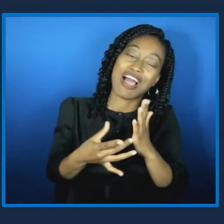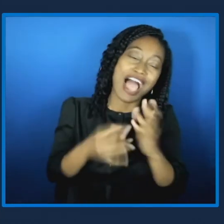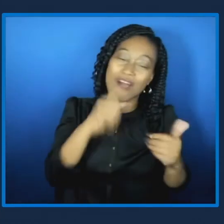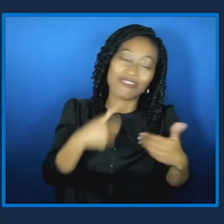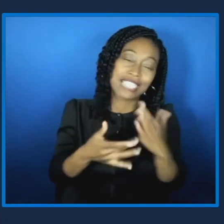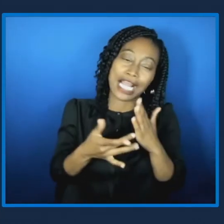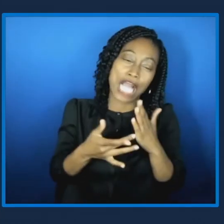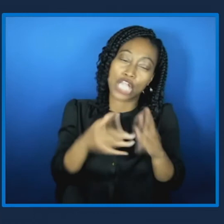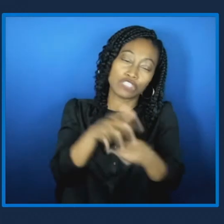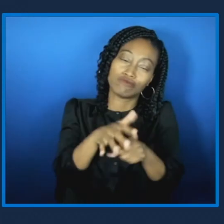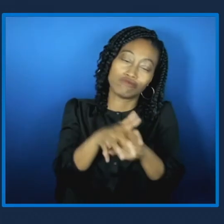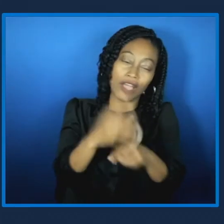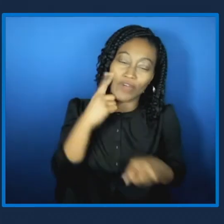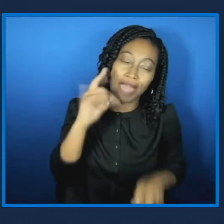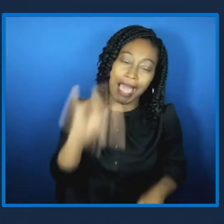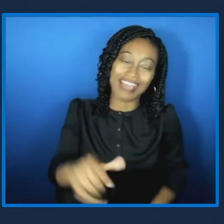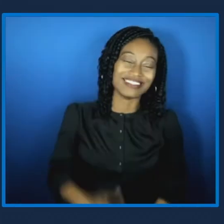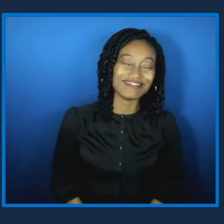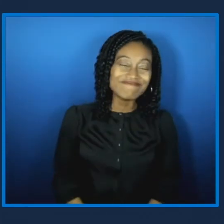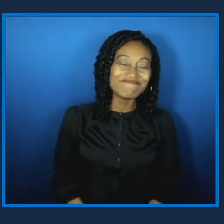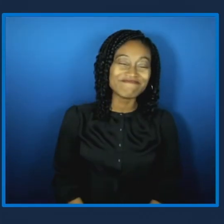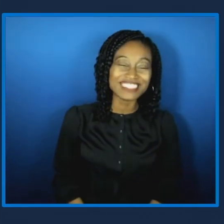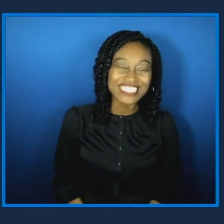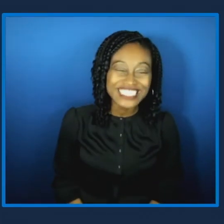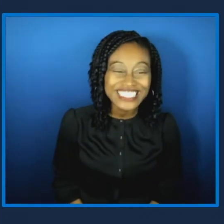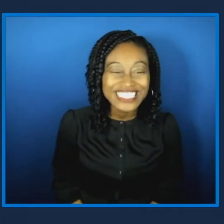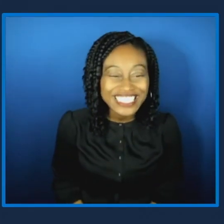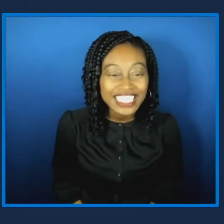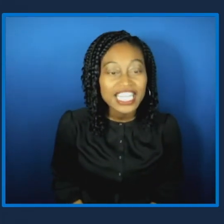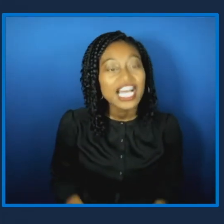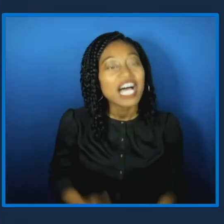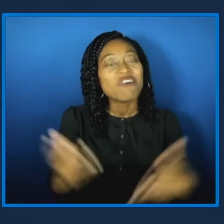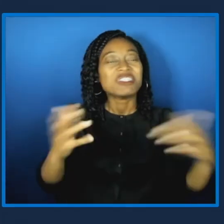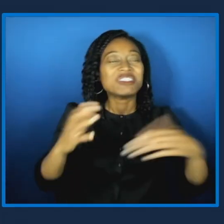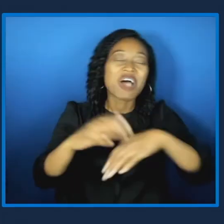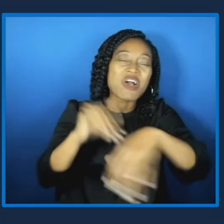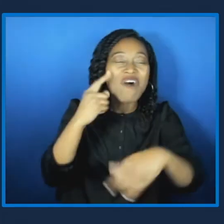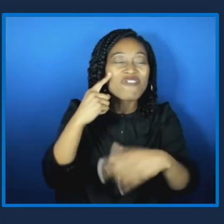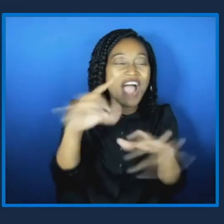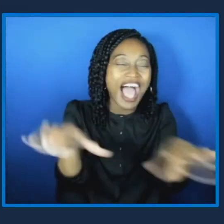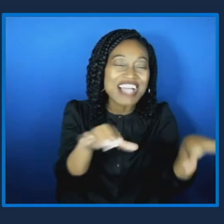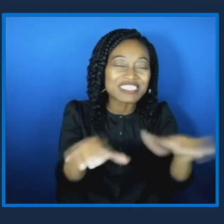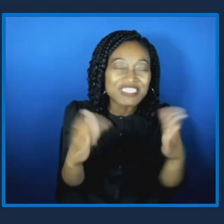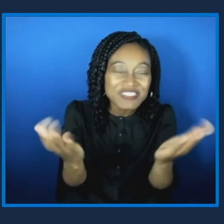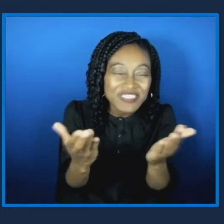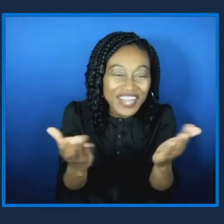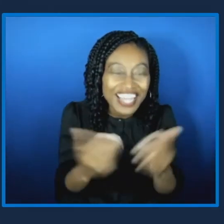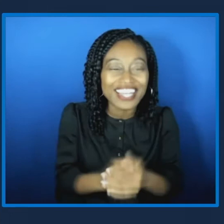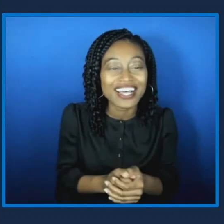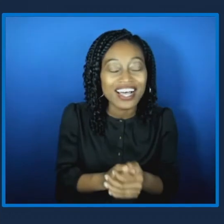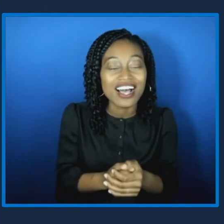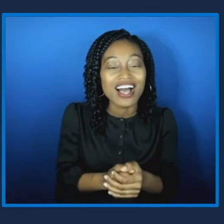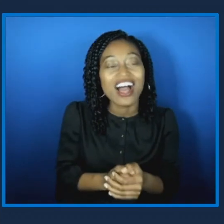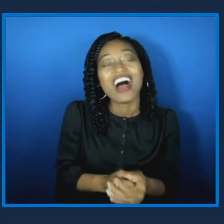Well, what is the call to action? We have 12,000 people here at the Ability Summit